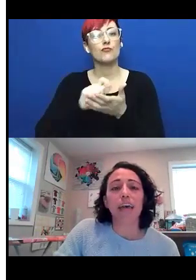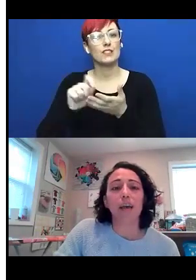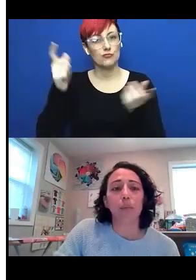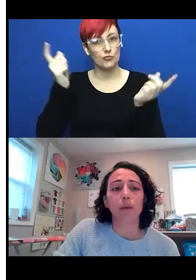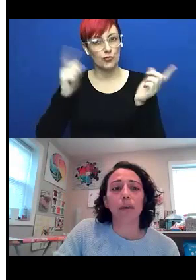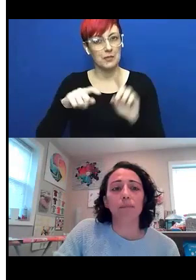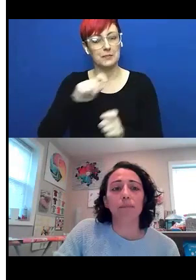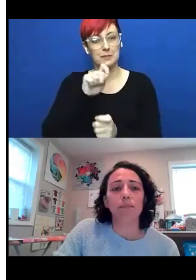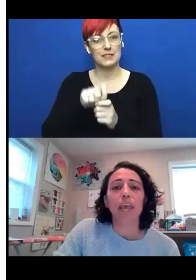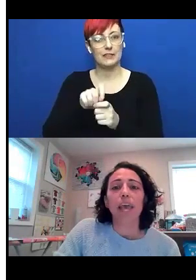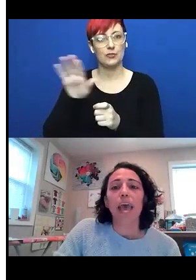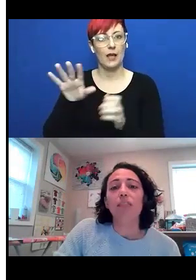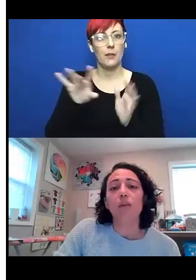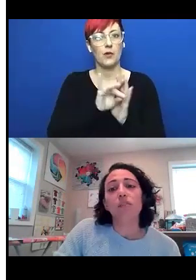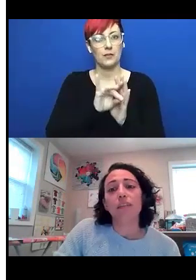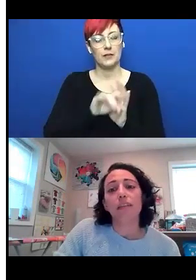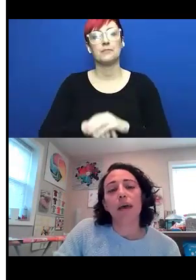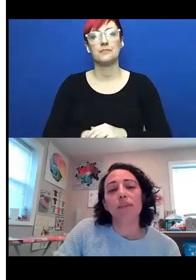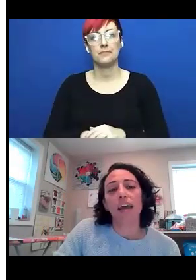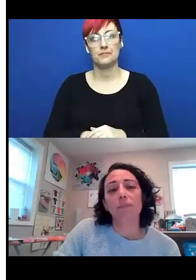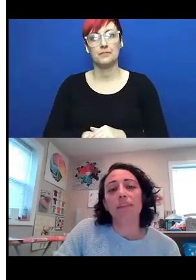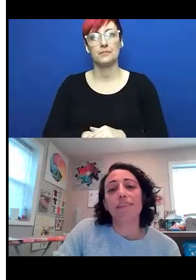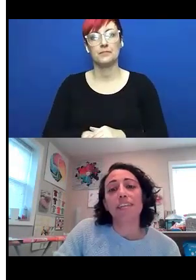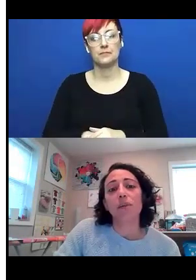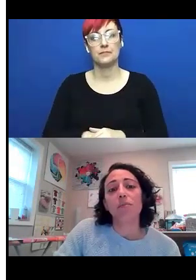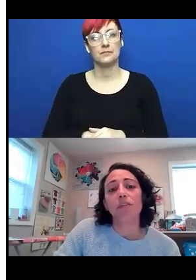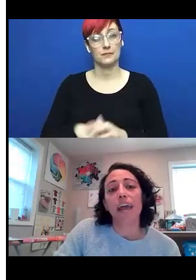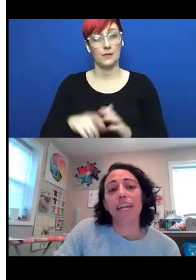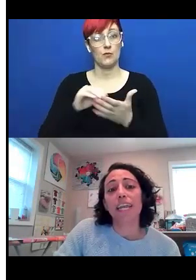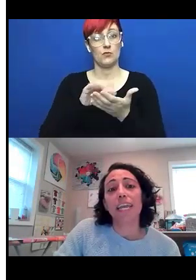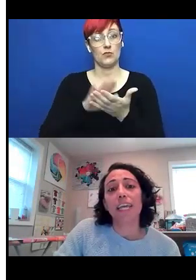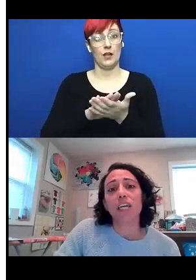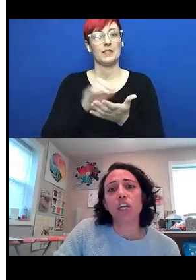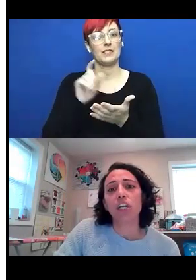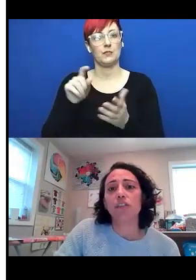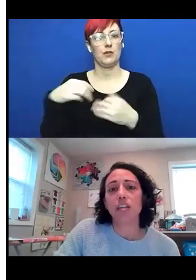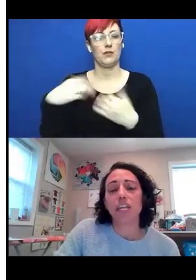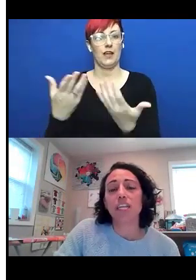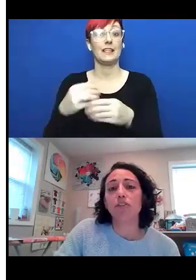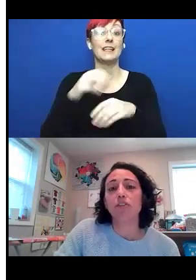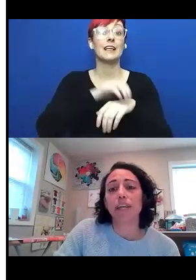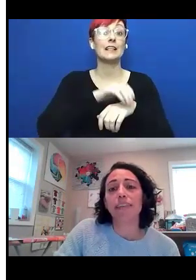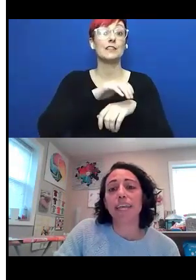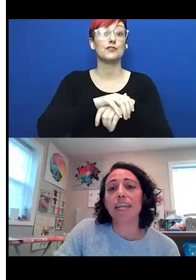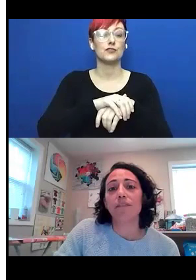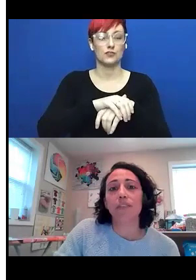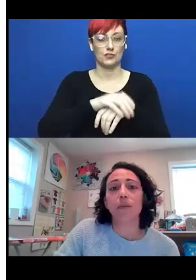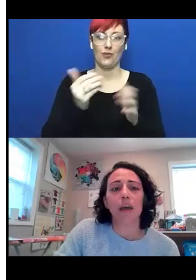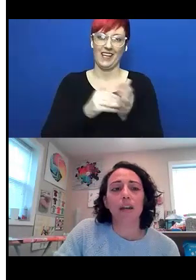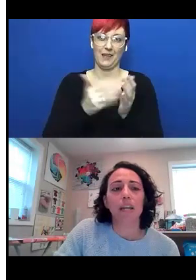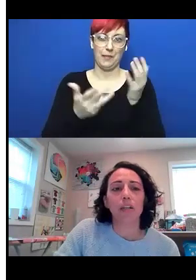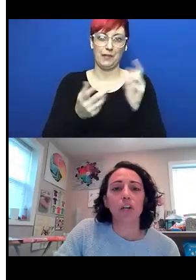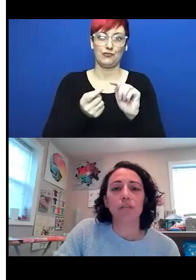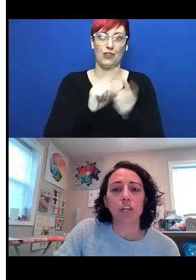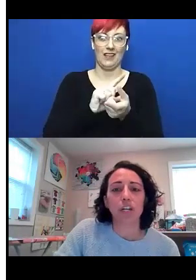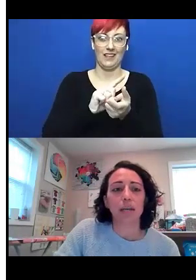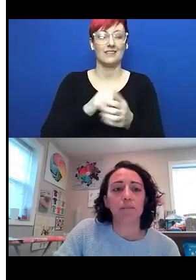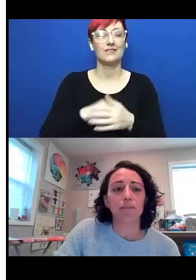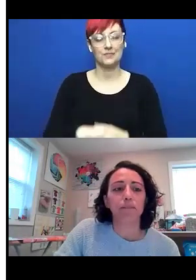to that appointment. And those documents need to be provided in English, so they need to be translated if they were not in English originally.